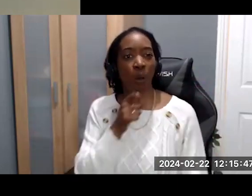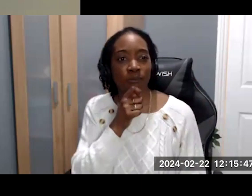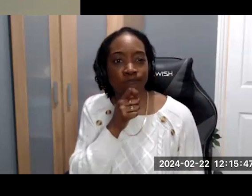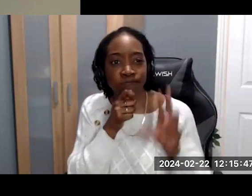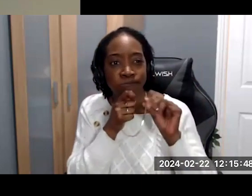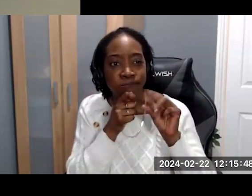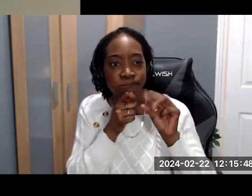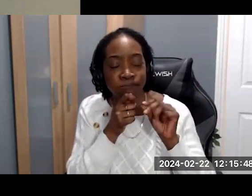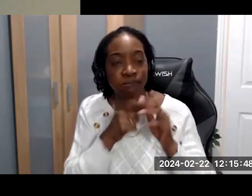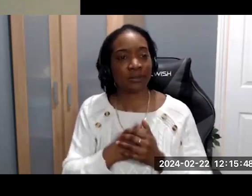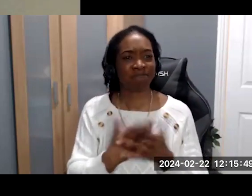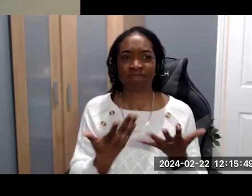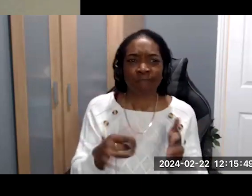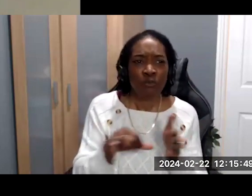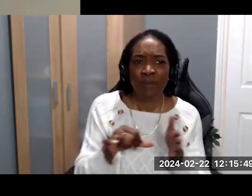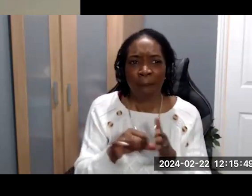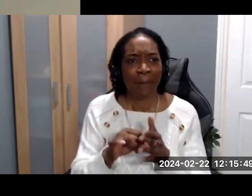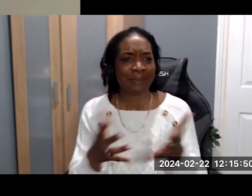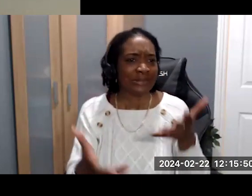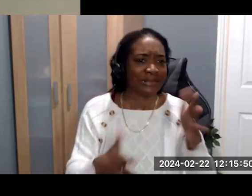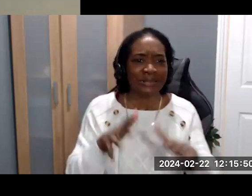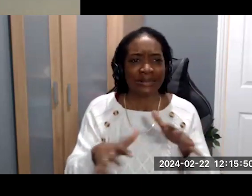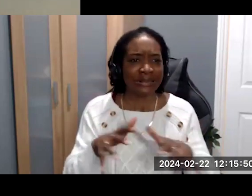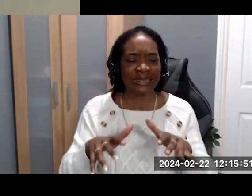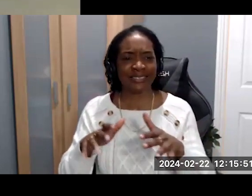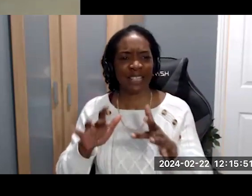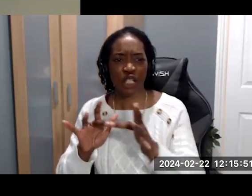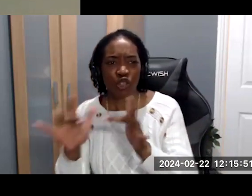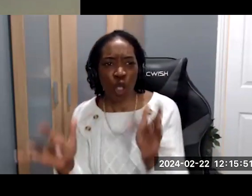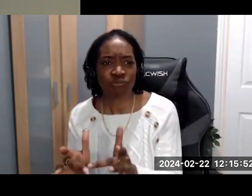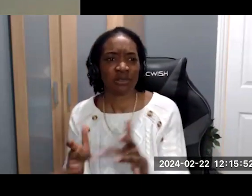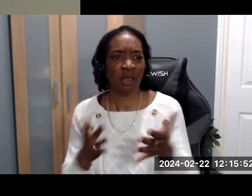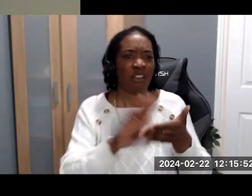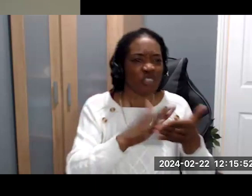if you are having any difficulty setting up any of the interpretation or translation this afternoon